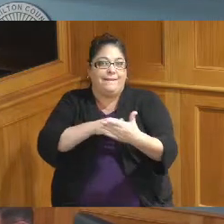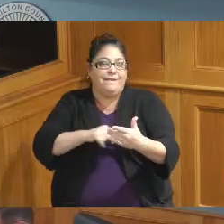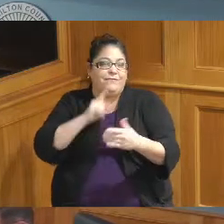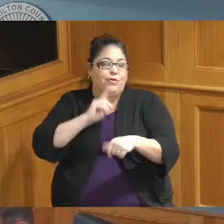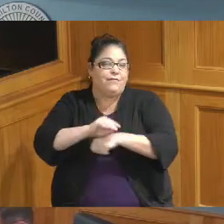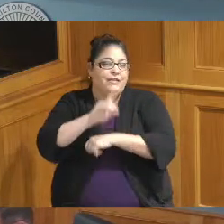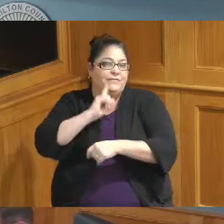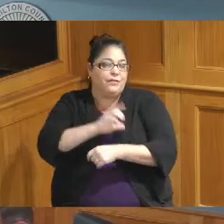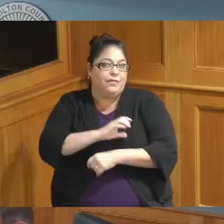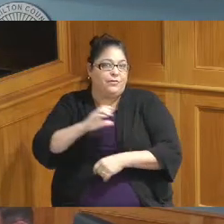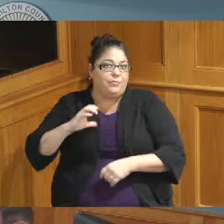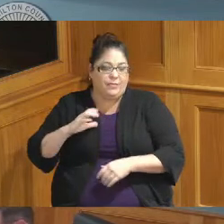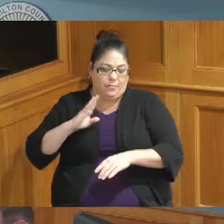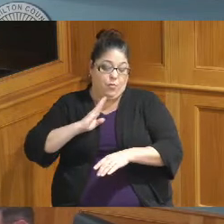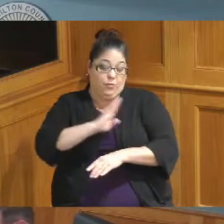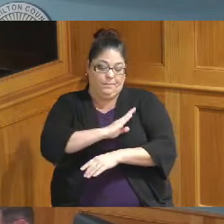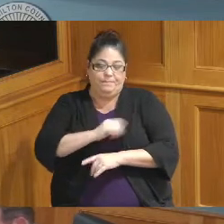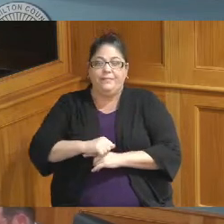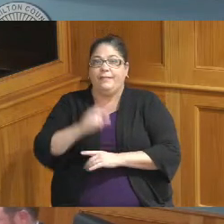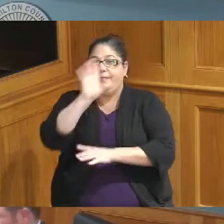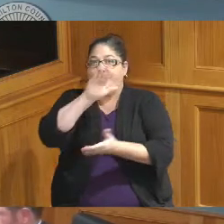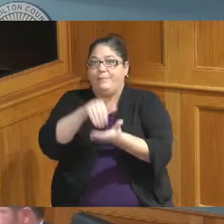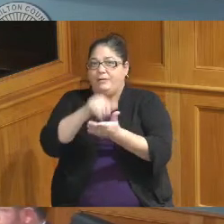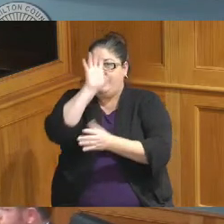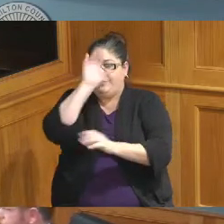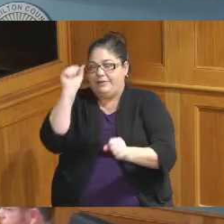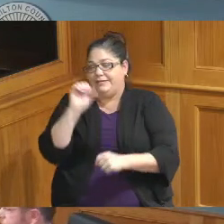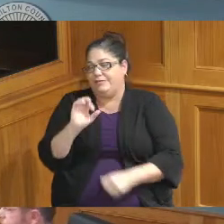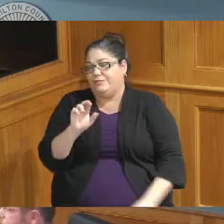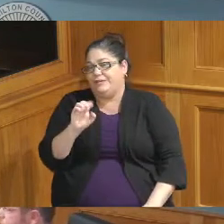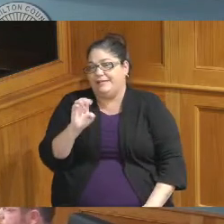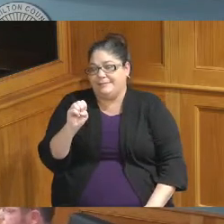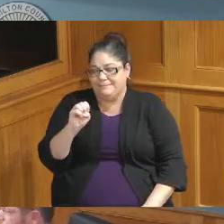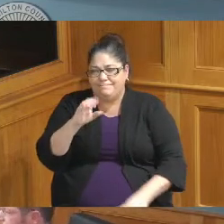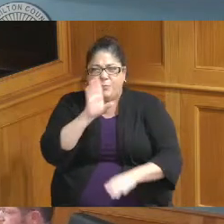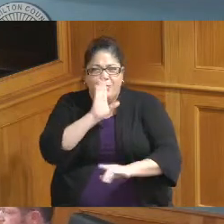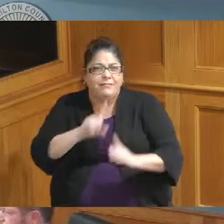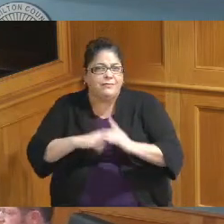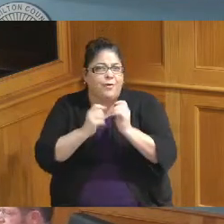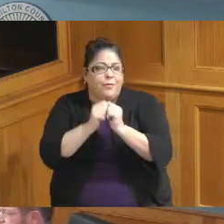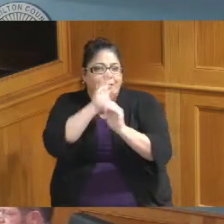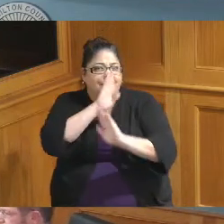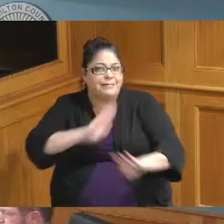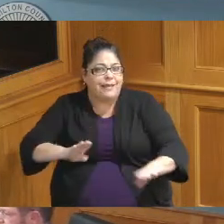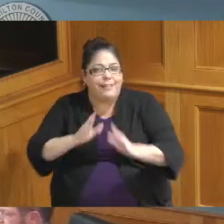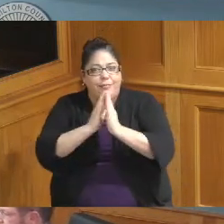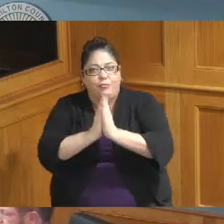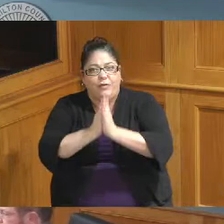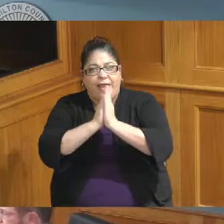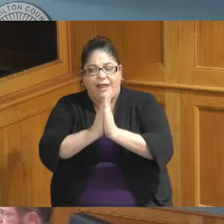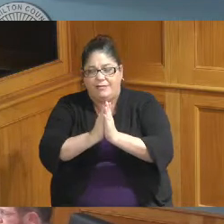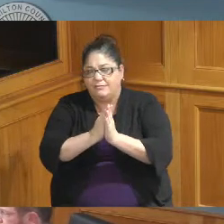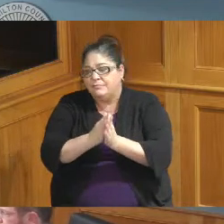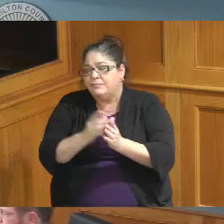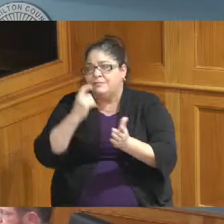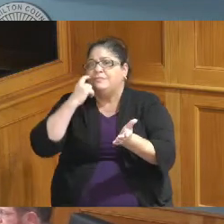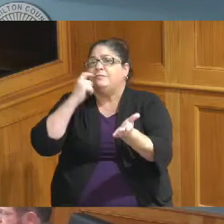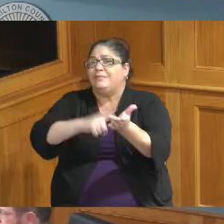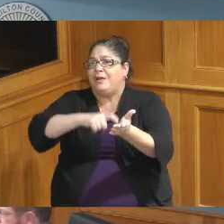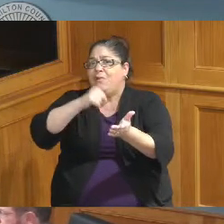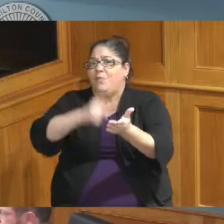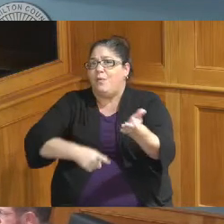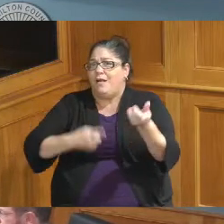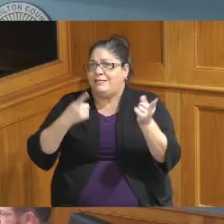silent prayer and we want to give prayer to the tragedy that's happening in the Middle East and